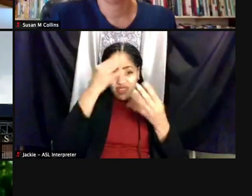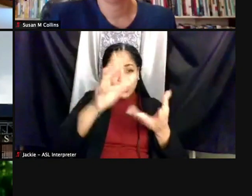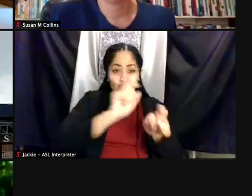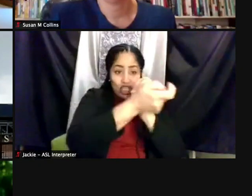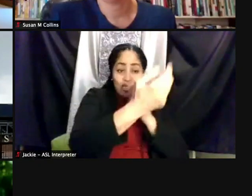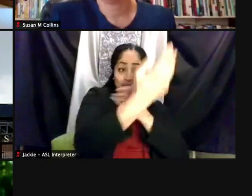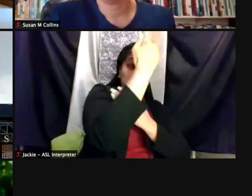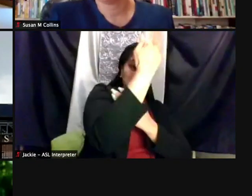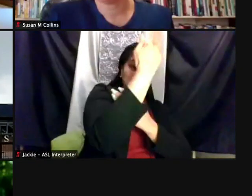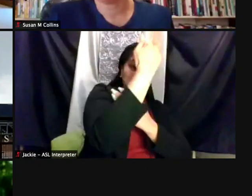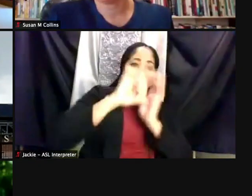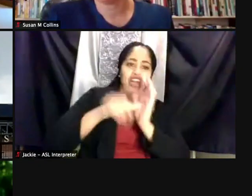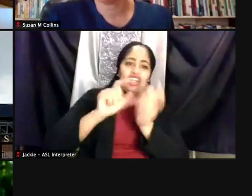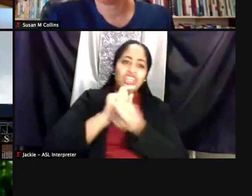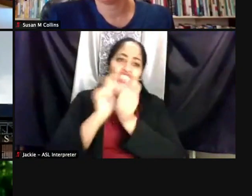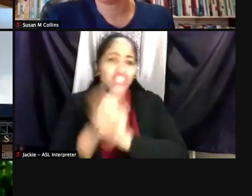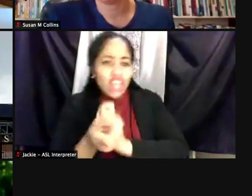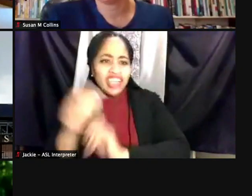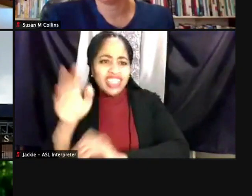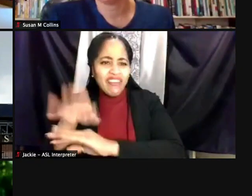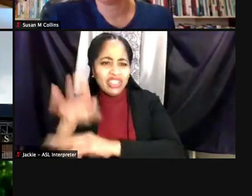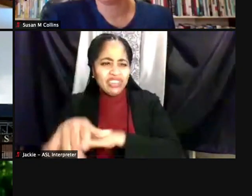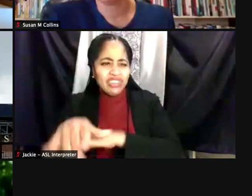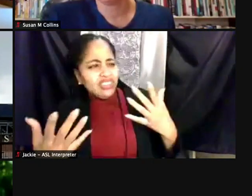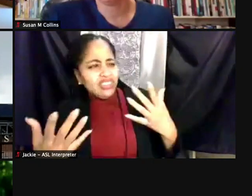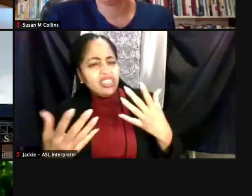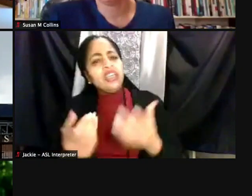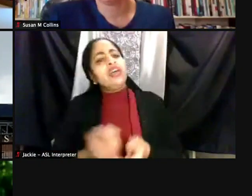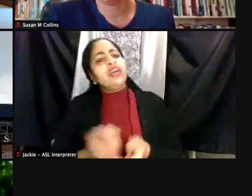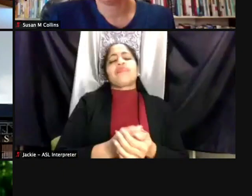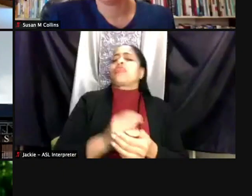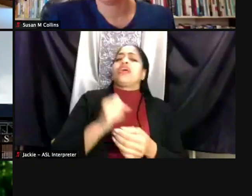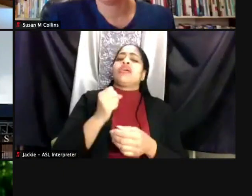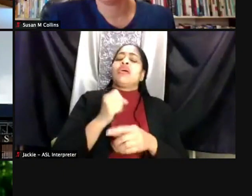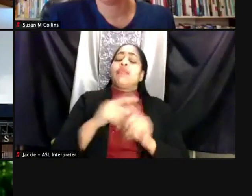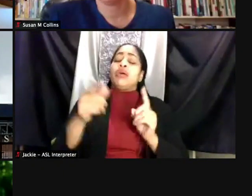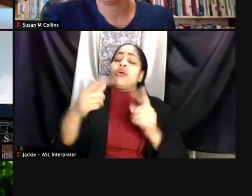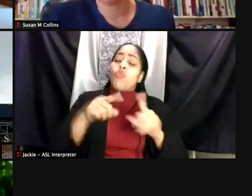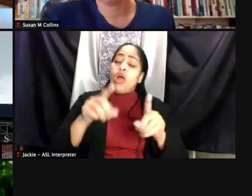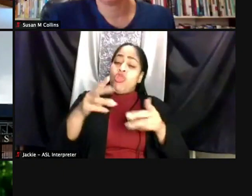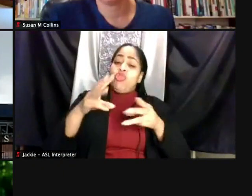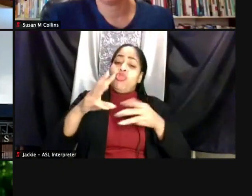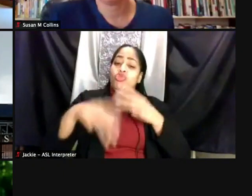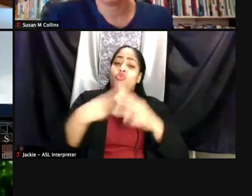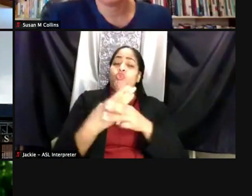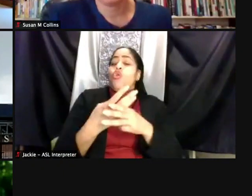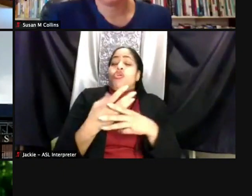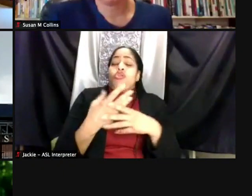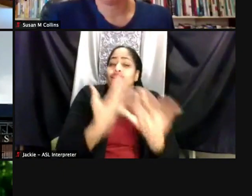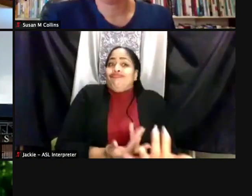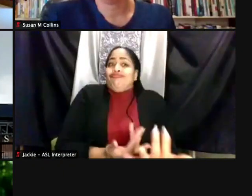And while the world waits for widespread vaccination and additional data on treatments and prevention,